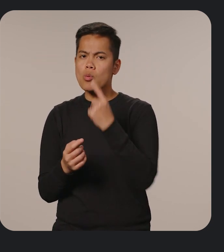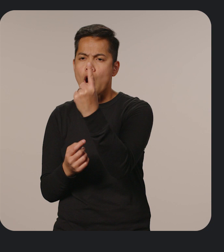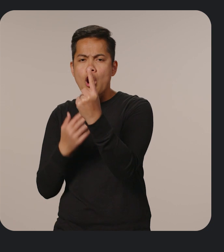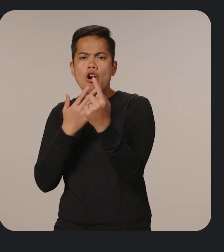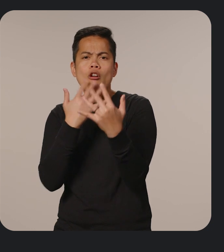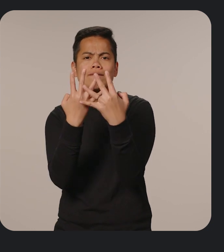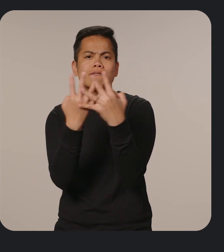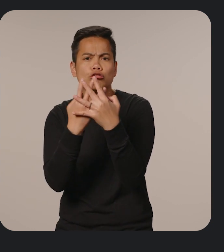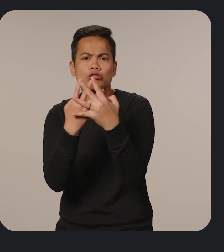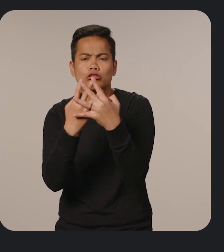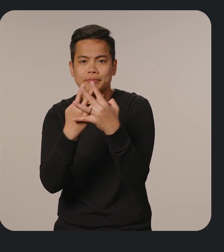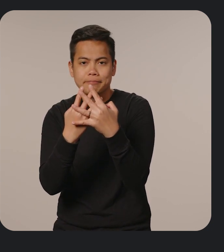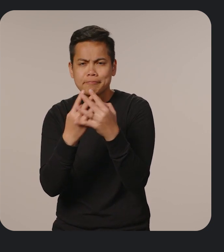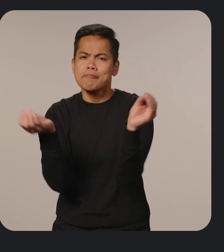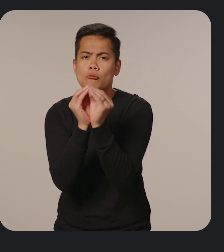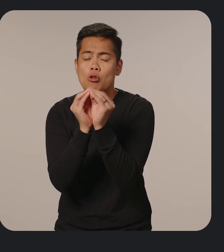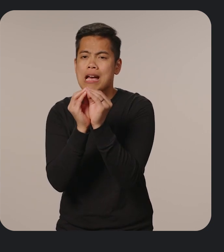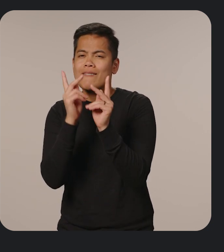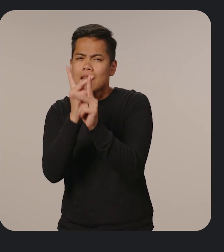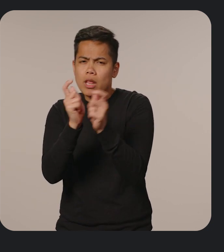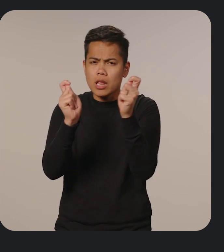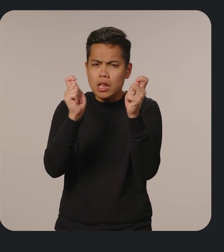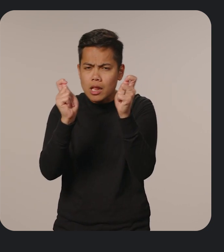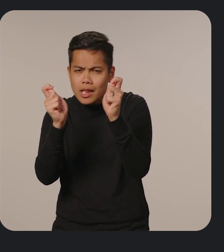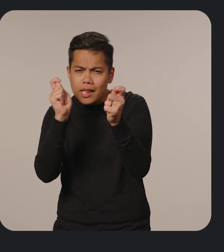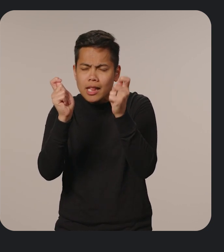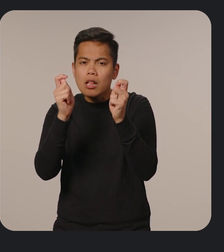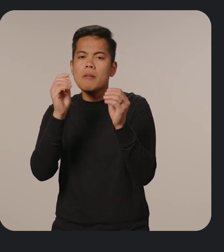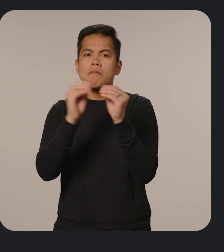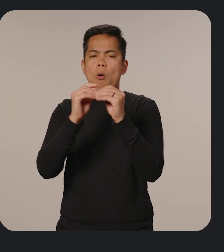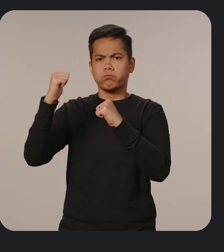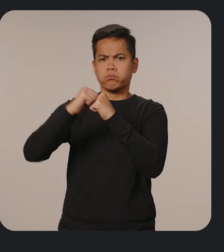We've also preserved places where hues are important, like your photos or color coding,